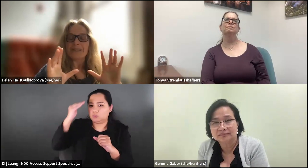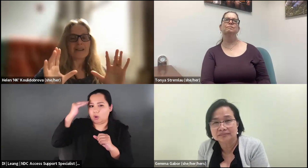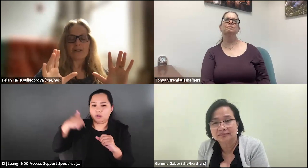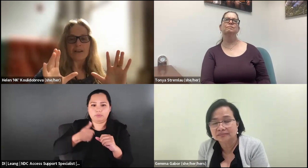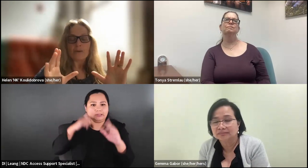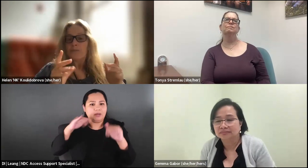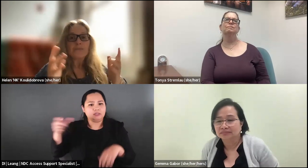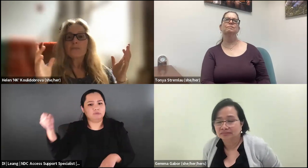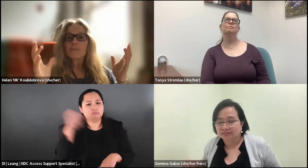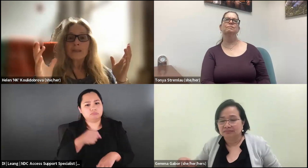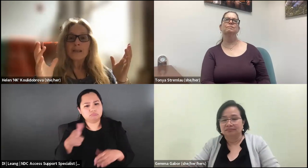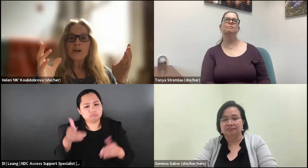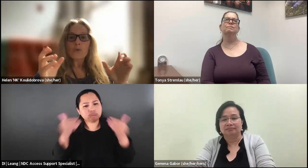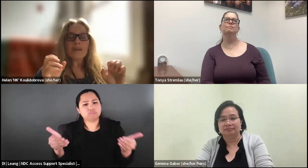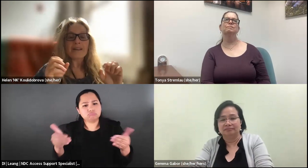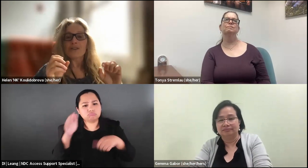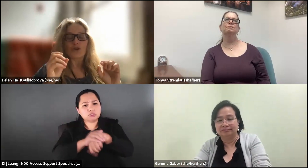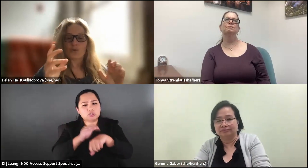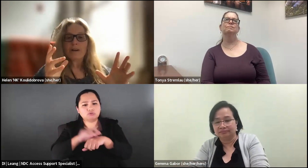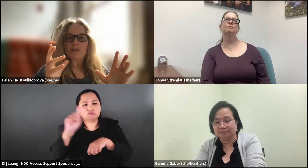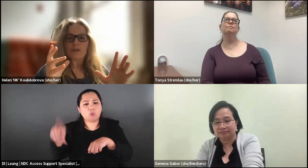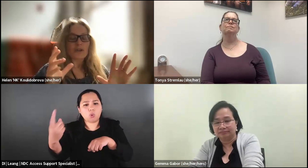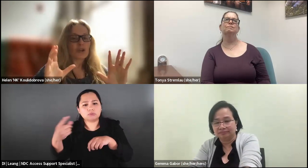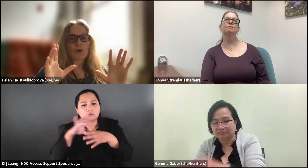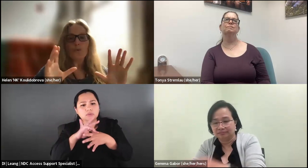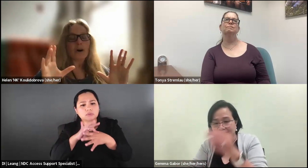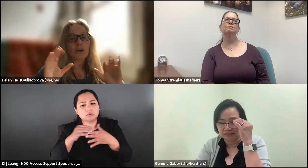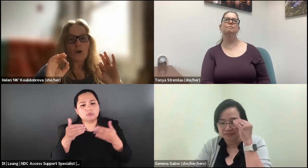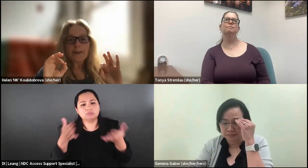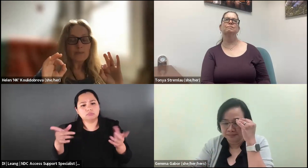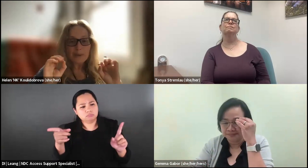material with instructors who are not